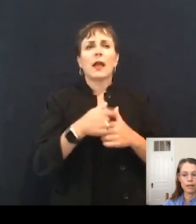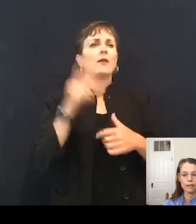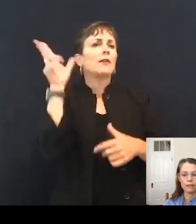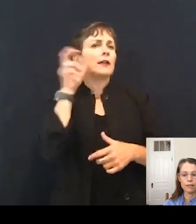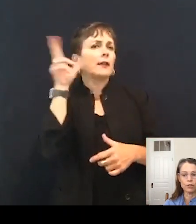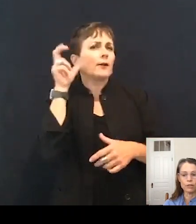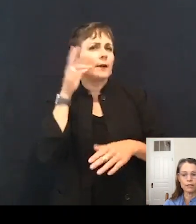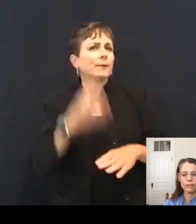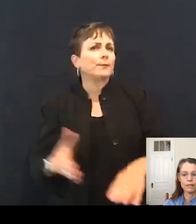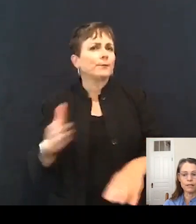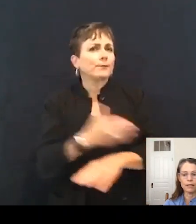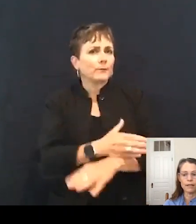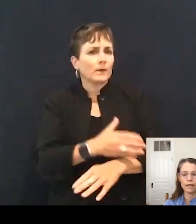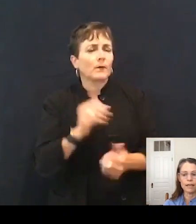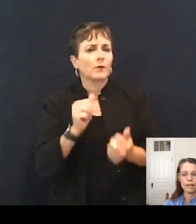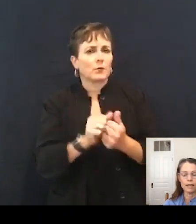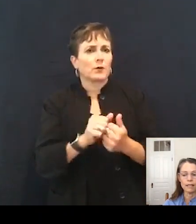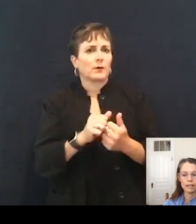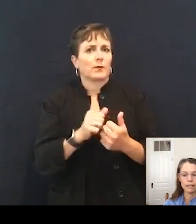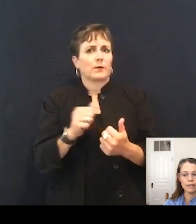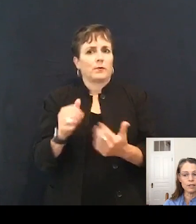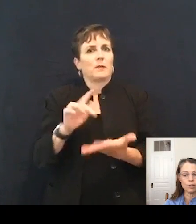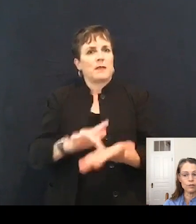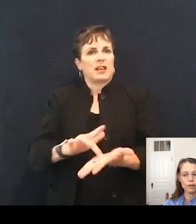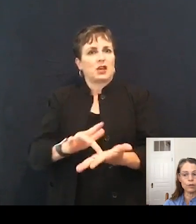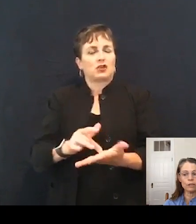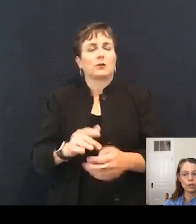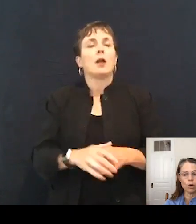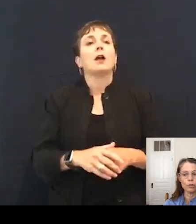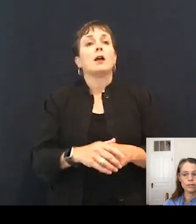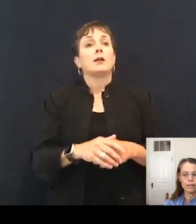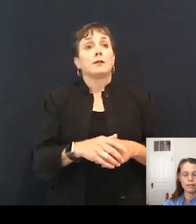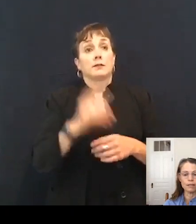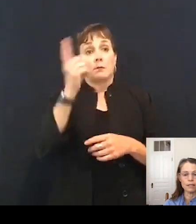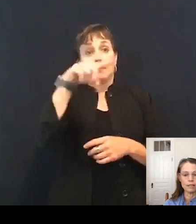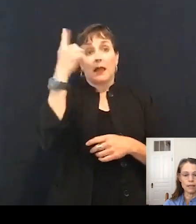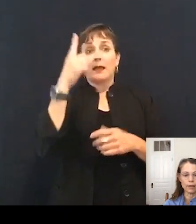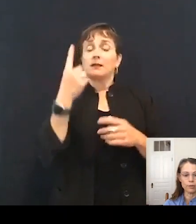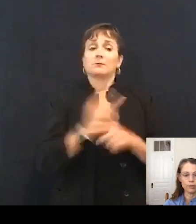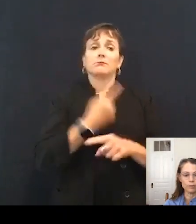you can see that they can hear very low intensity sounds